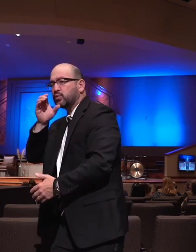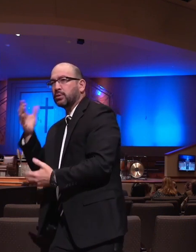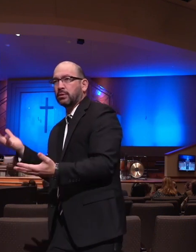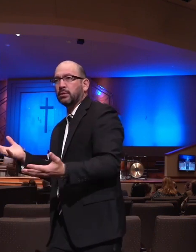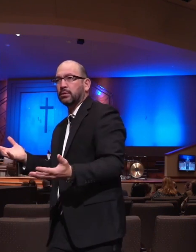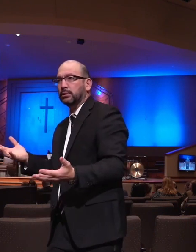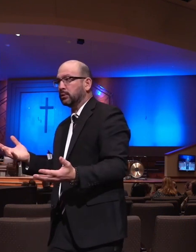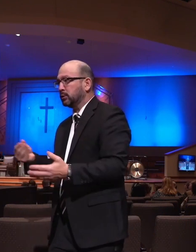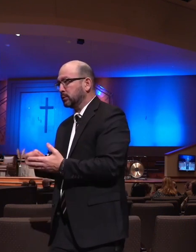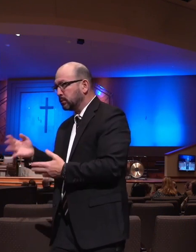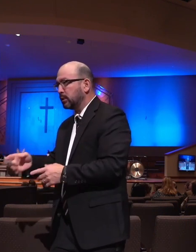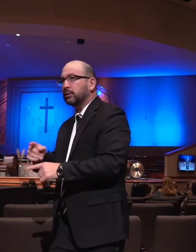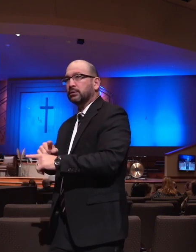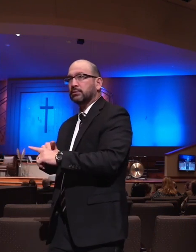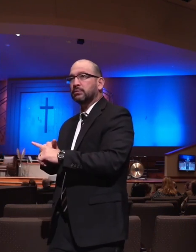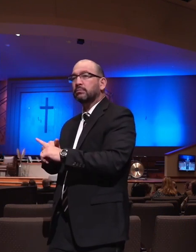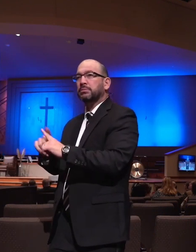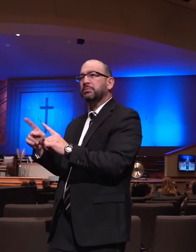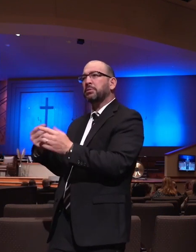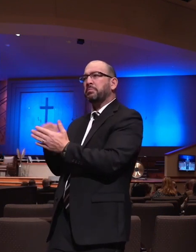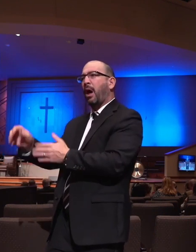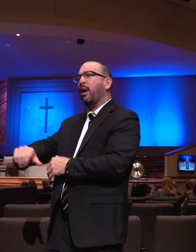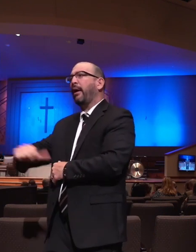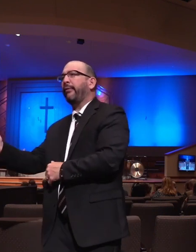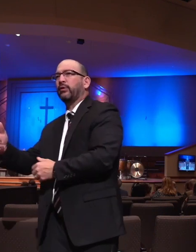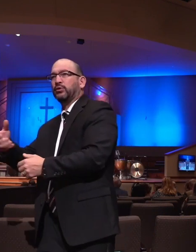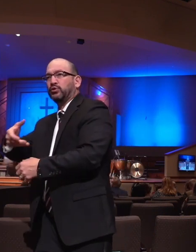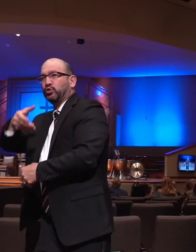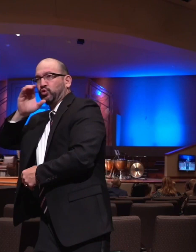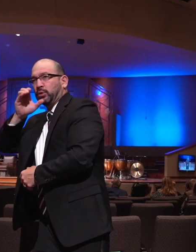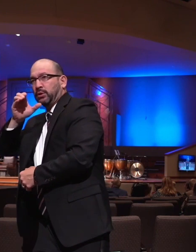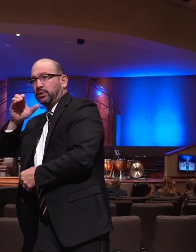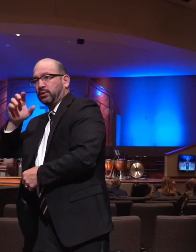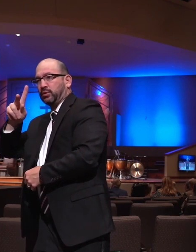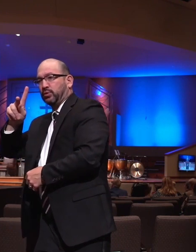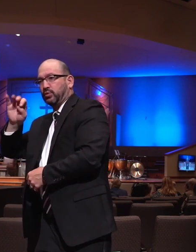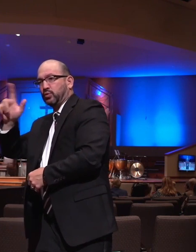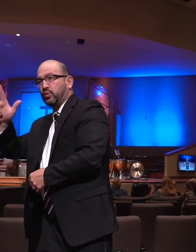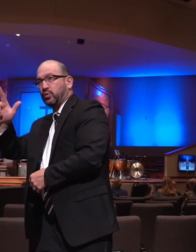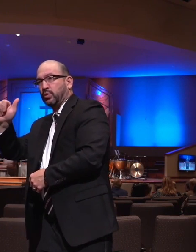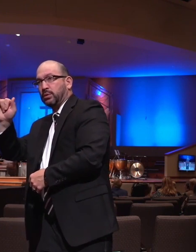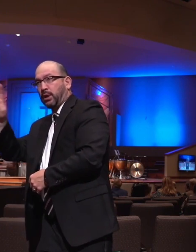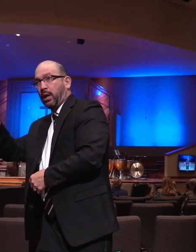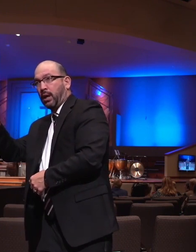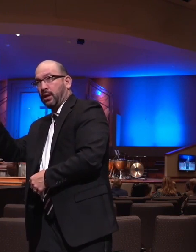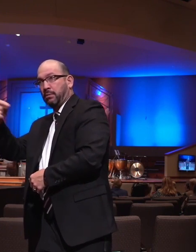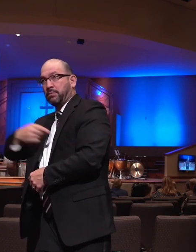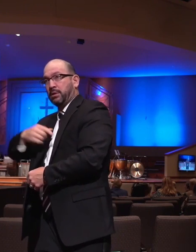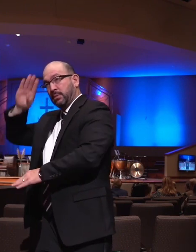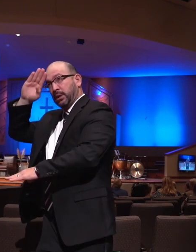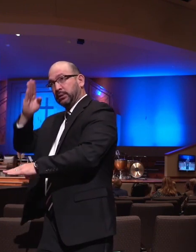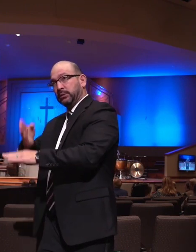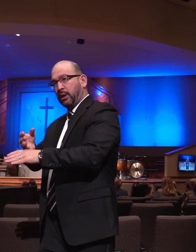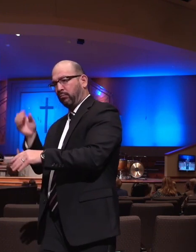expensive so I got Kool-Aid Jammers and Ben and I loaded up a van